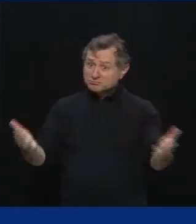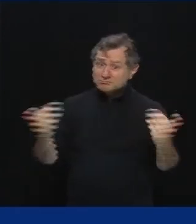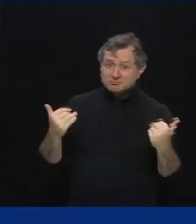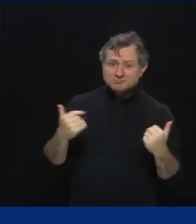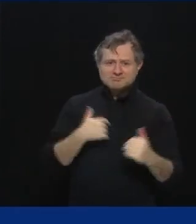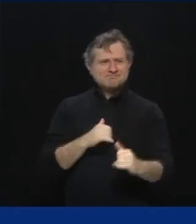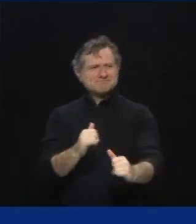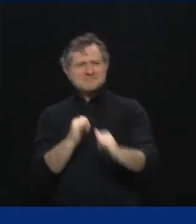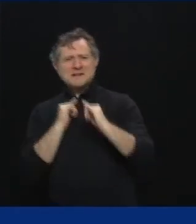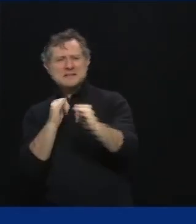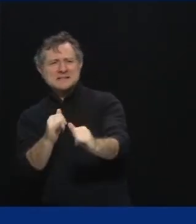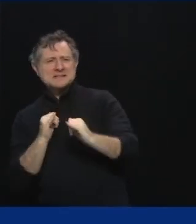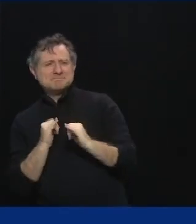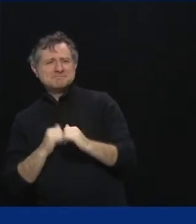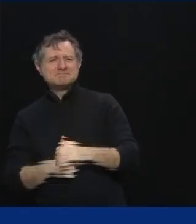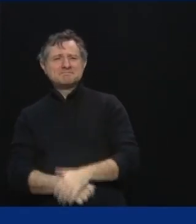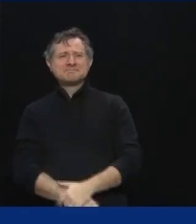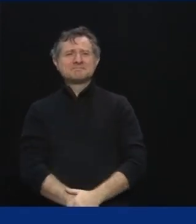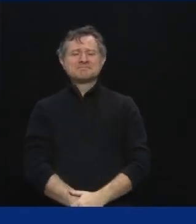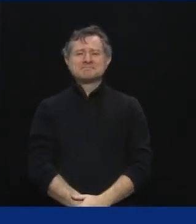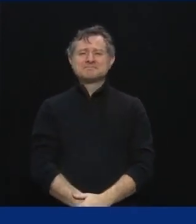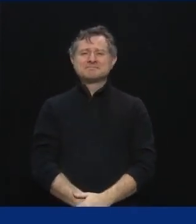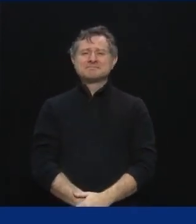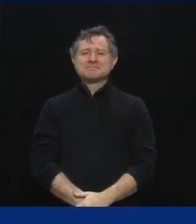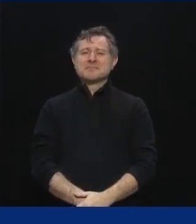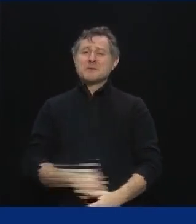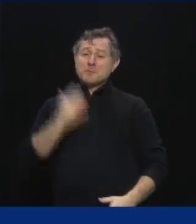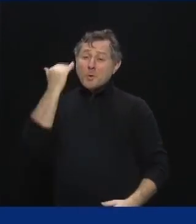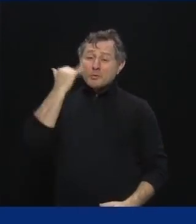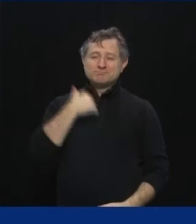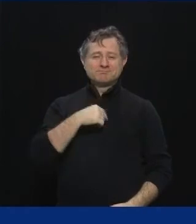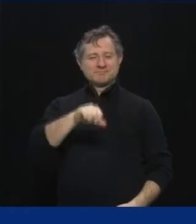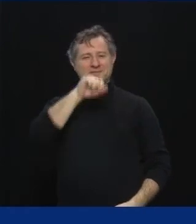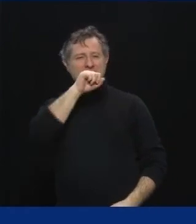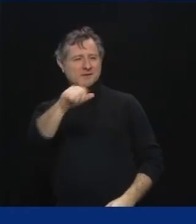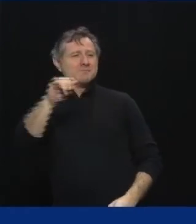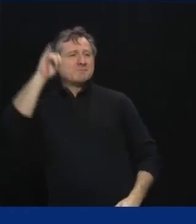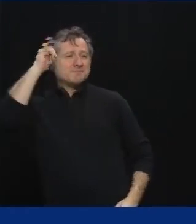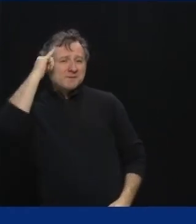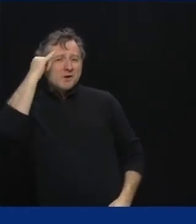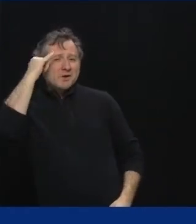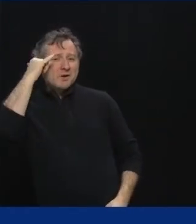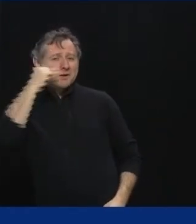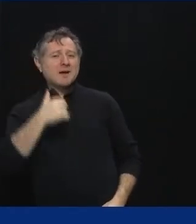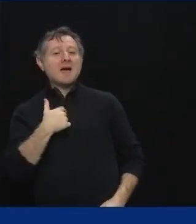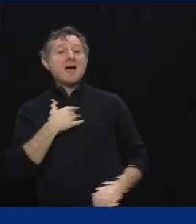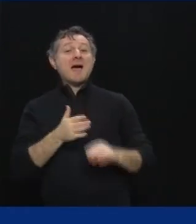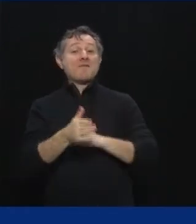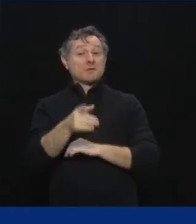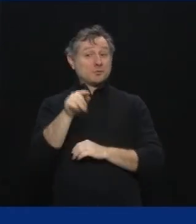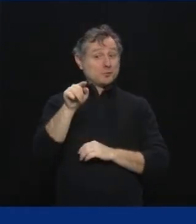OUR FAMILIES AND OUR COMMUNITY. SO WE CAN BE TOGETHER SAFELY. I'M VACCINATED.